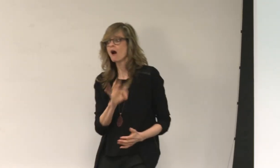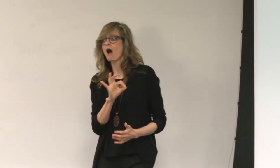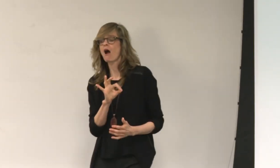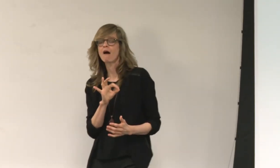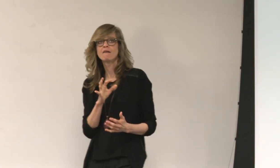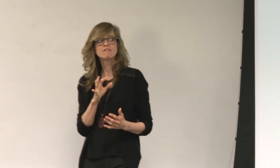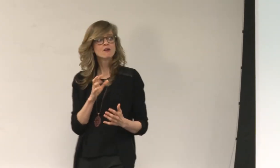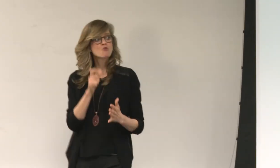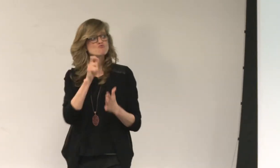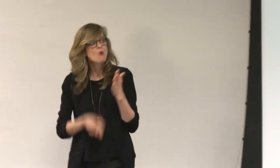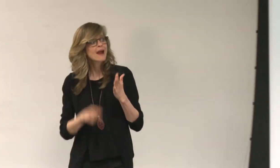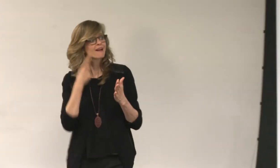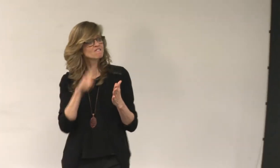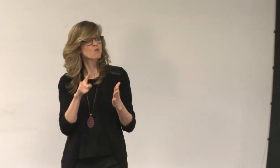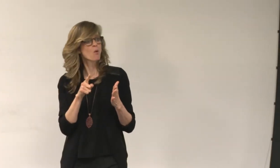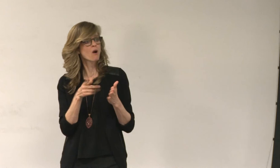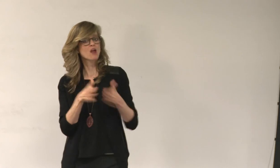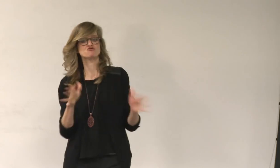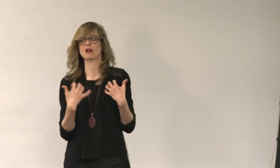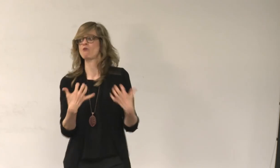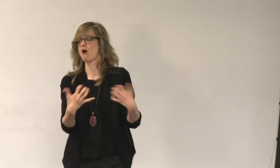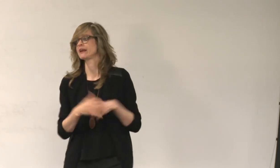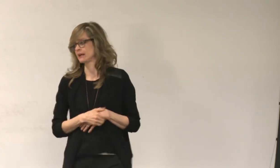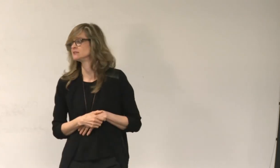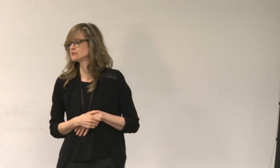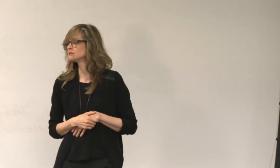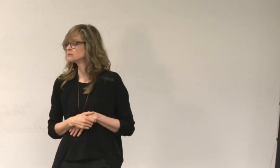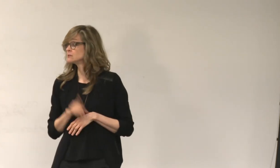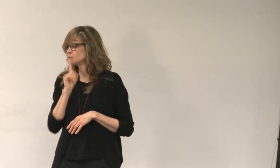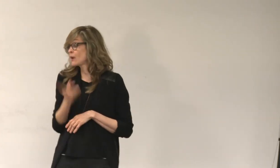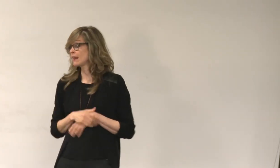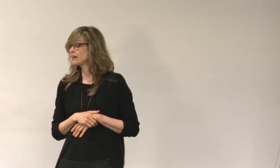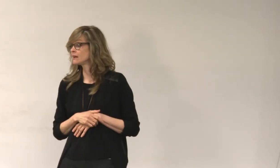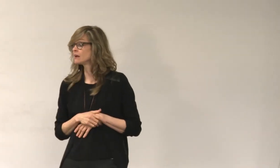THE POWER OF WRITING FOR A GENERAL AUDIENCE. IT REALLY DOES.